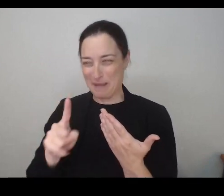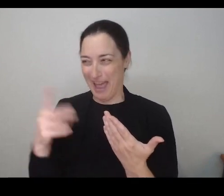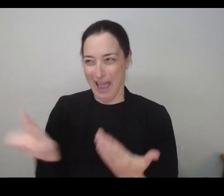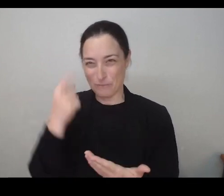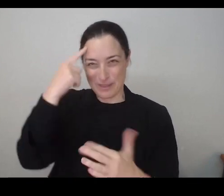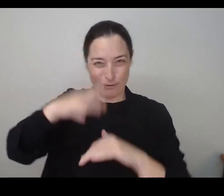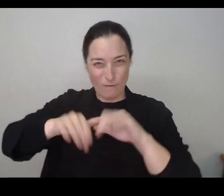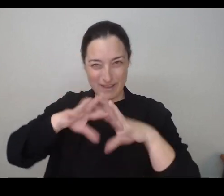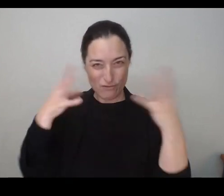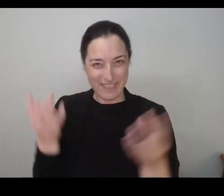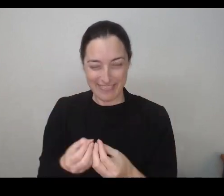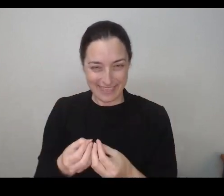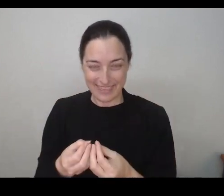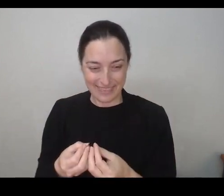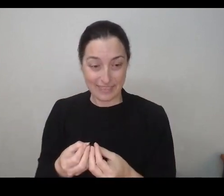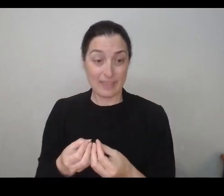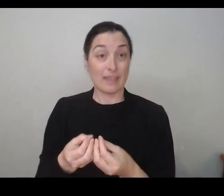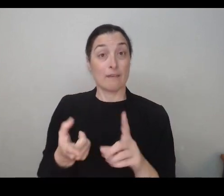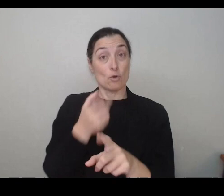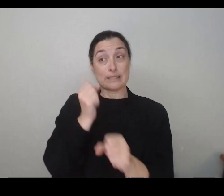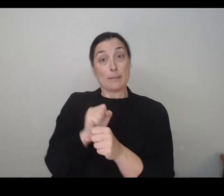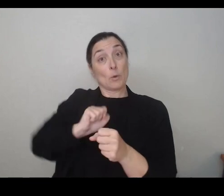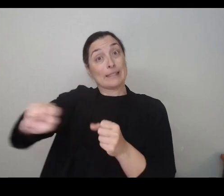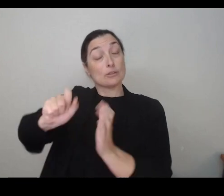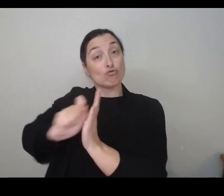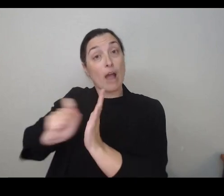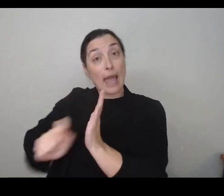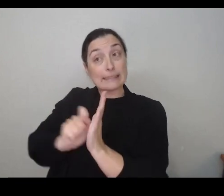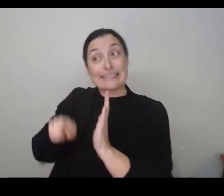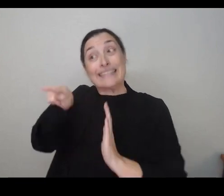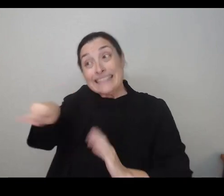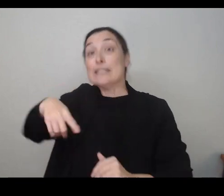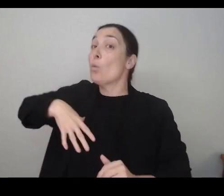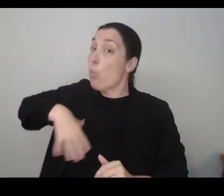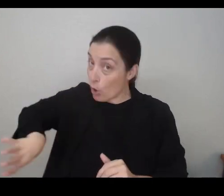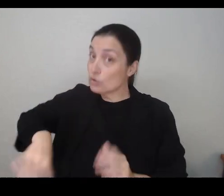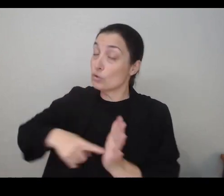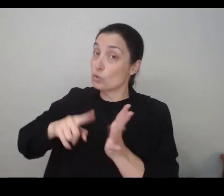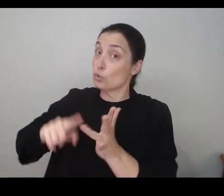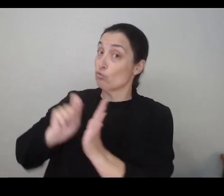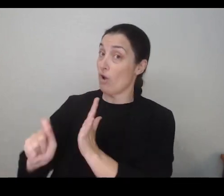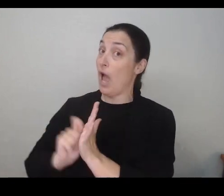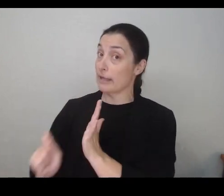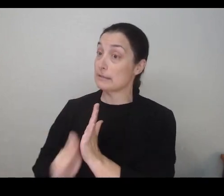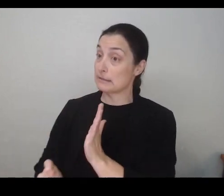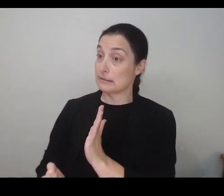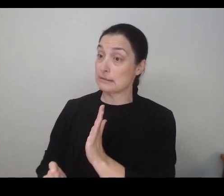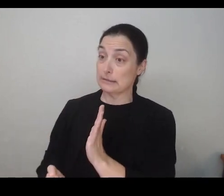The place, for example, I give to his writing, he wants to be a writer, and Vaiana told it, you know, he wants to be a writer.